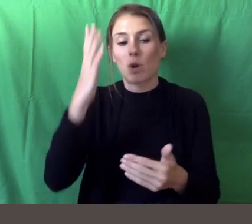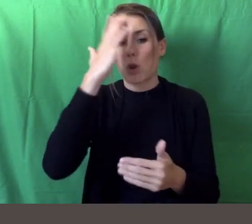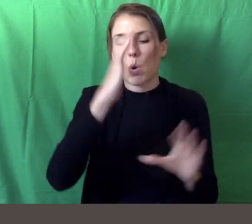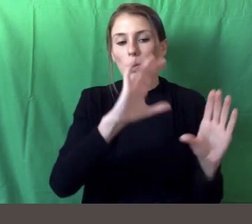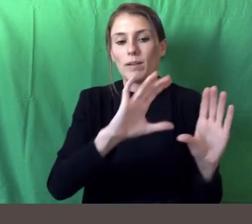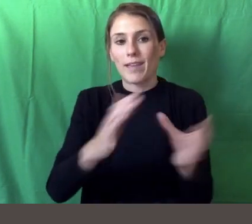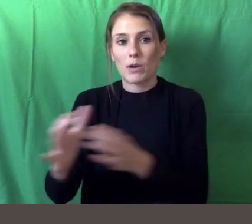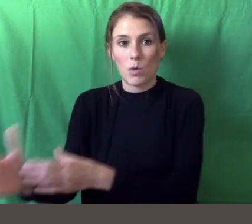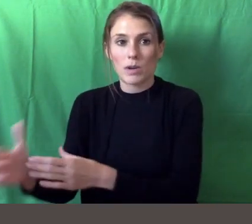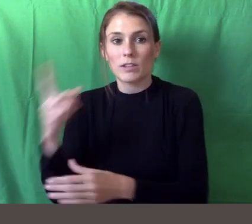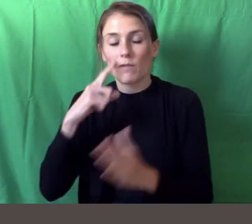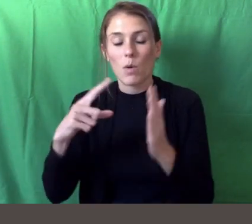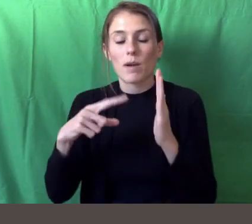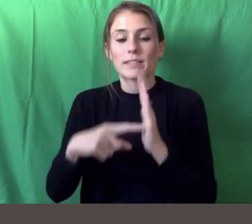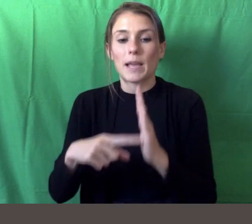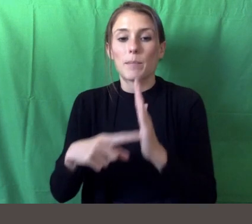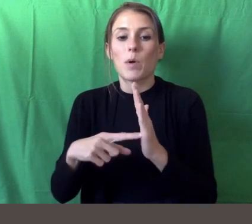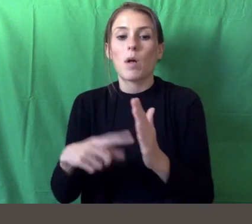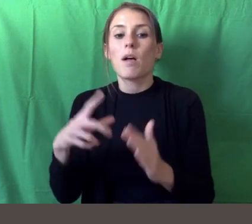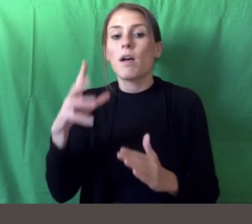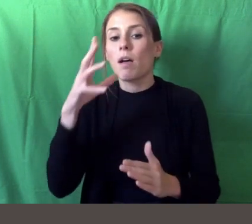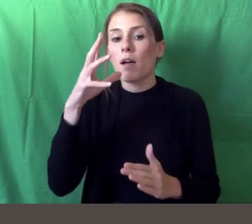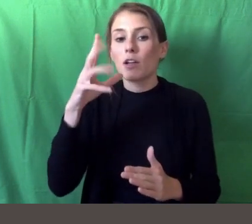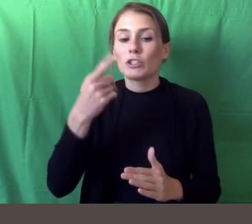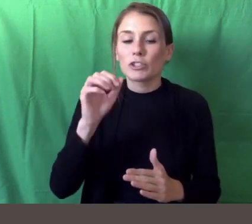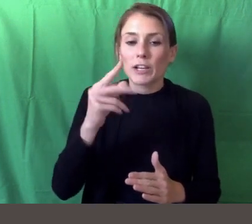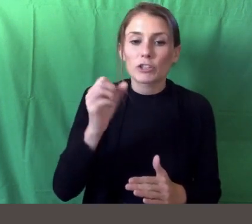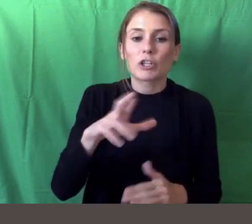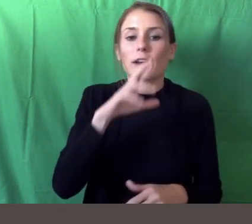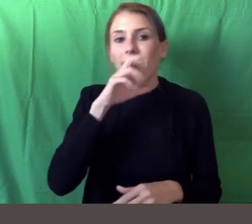say for patient sex, age, medical terms, etc.